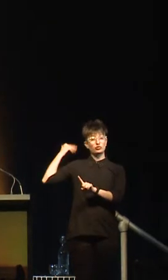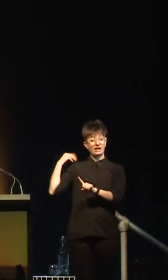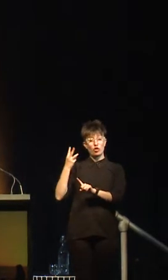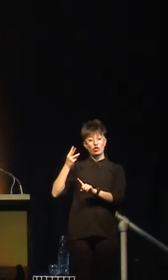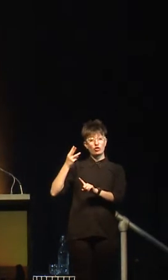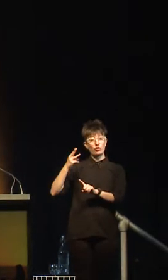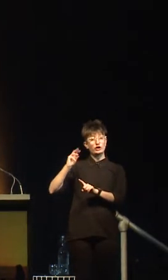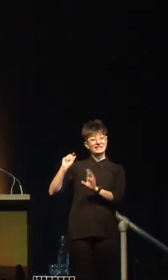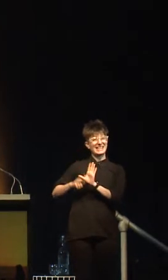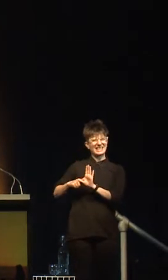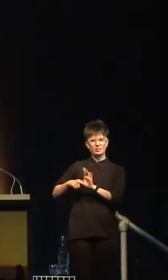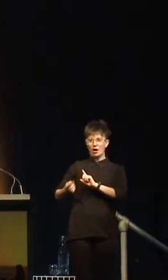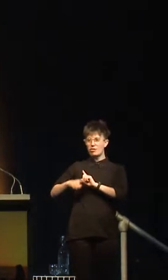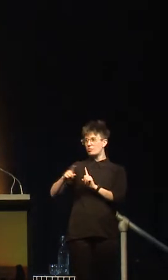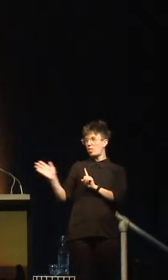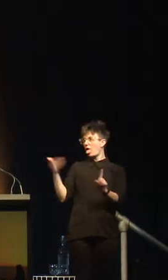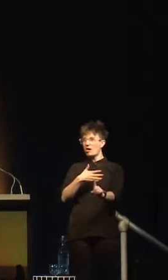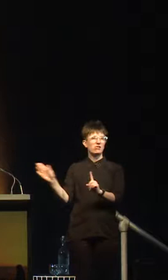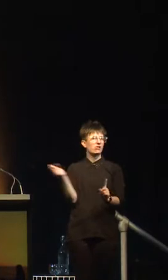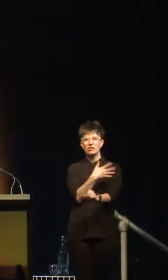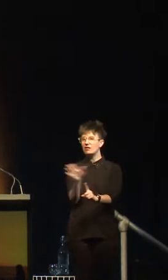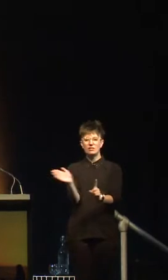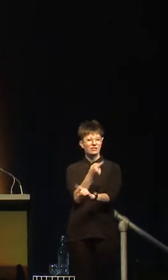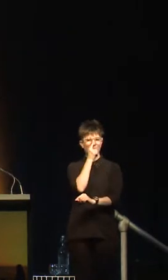we've been all over the show and people haven't been willing to make those investments. If